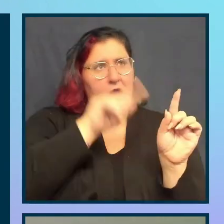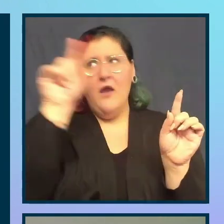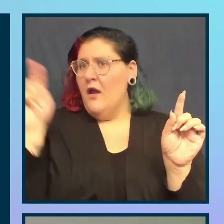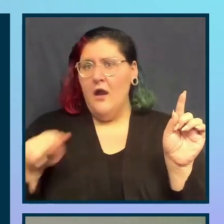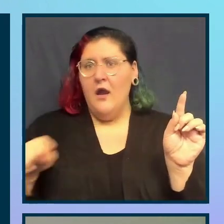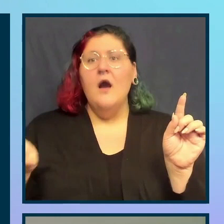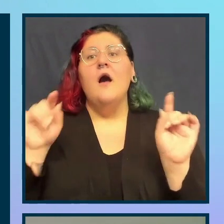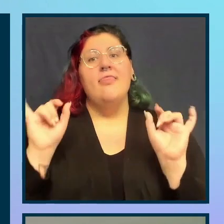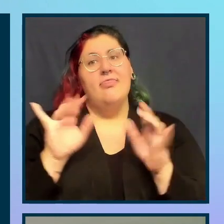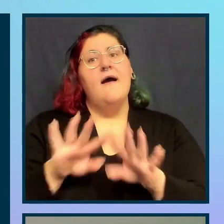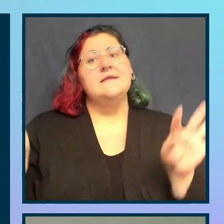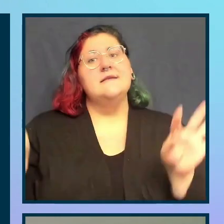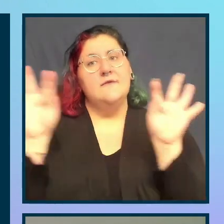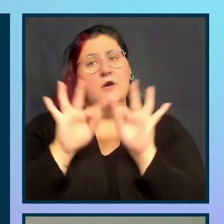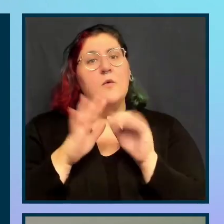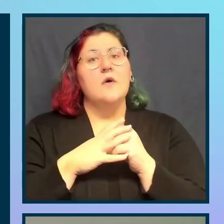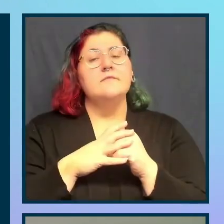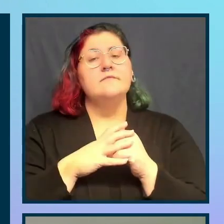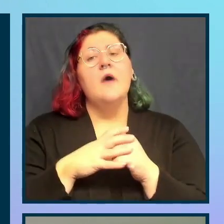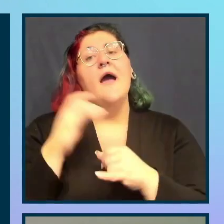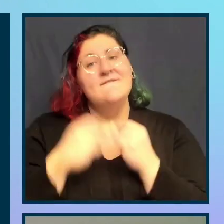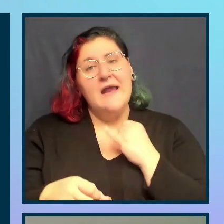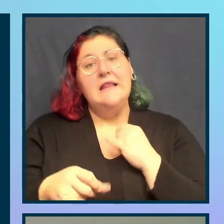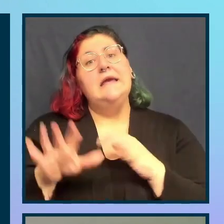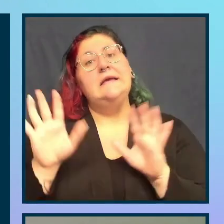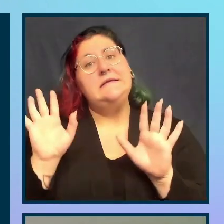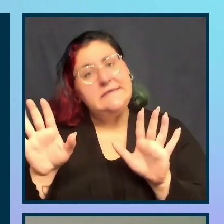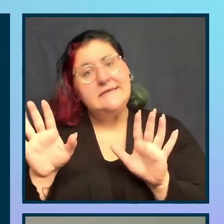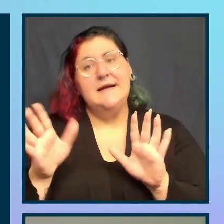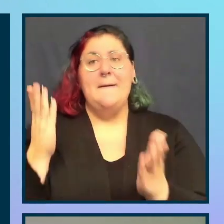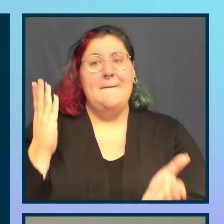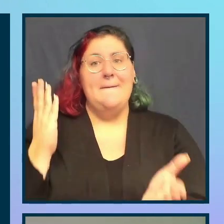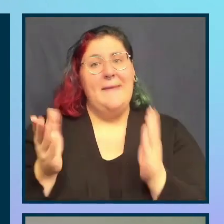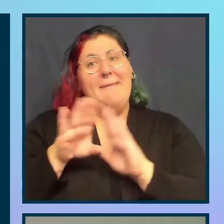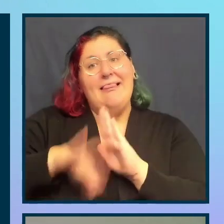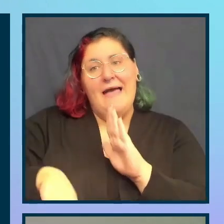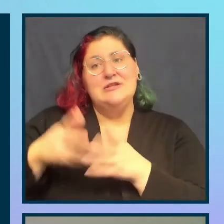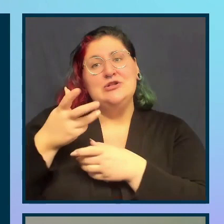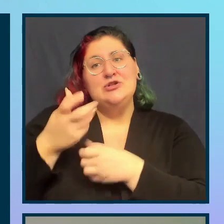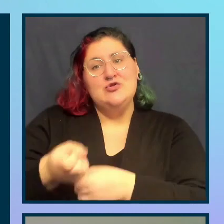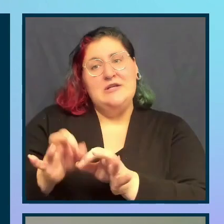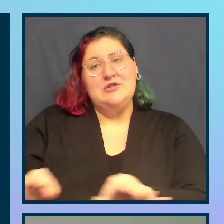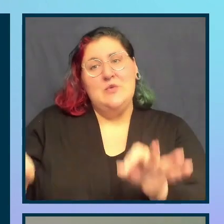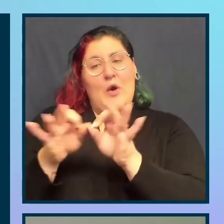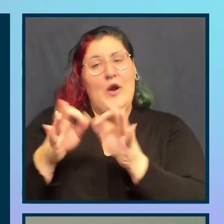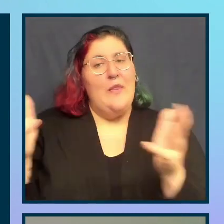And finally, like even less trustworthy maybe than blogs and articles are framework accessibility docs.